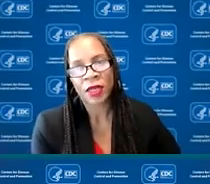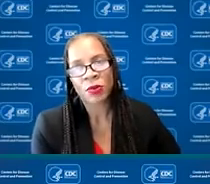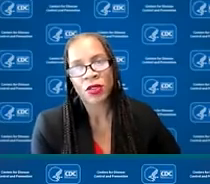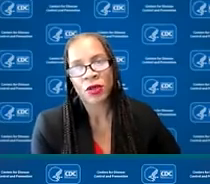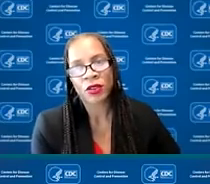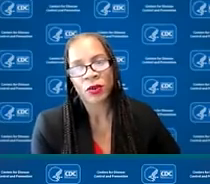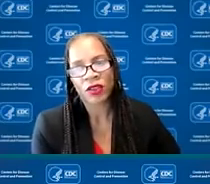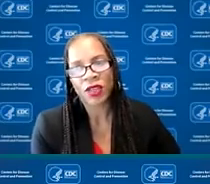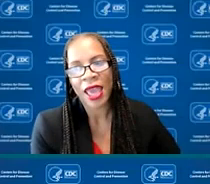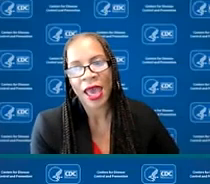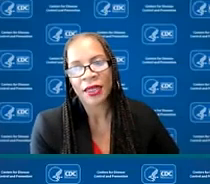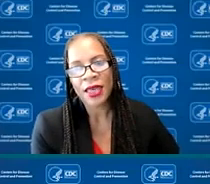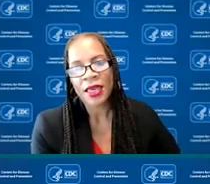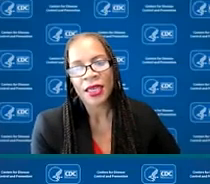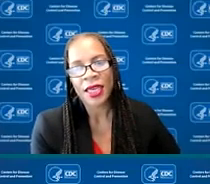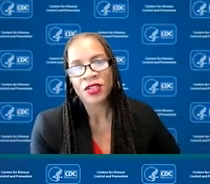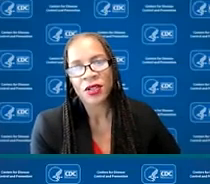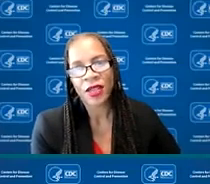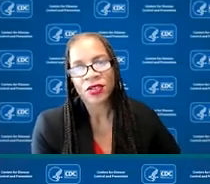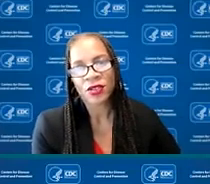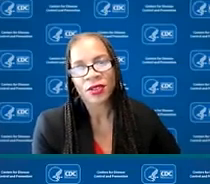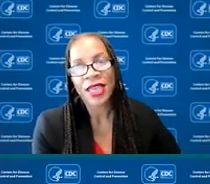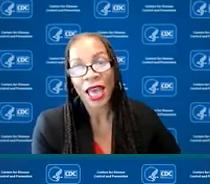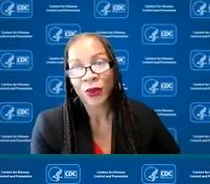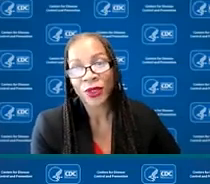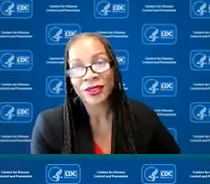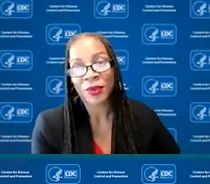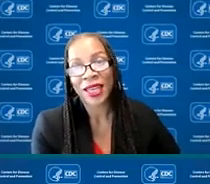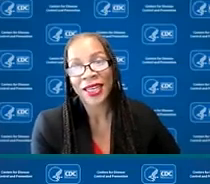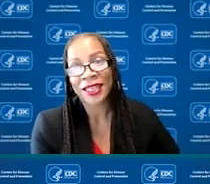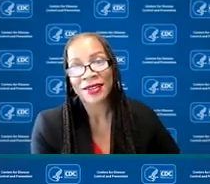management structure. We actually had an international task force, and we had an